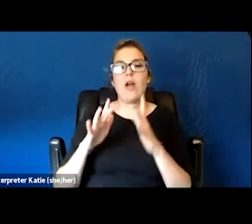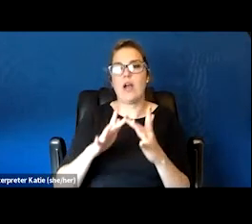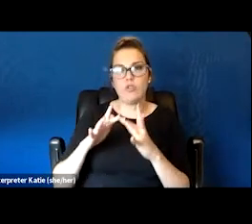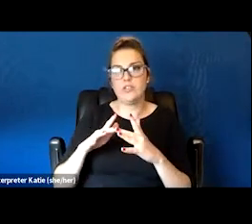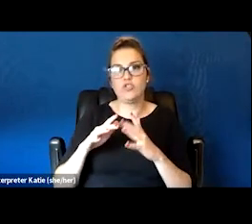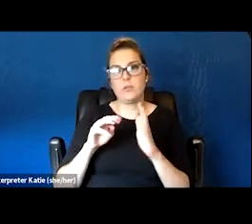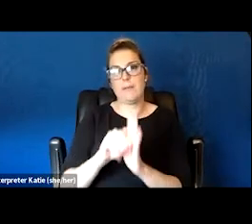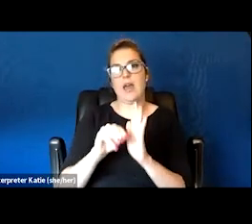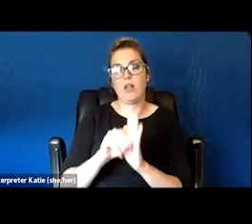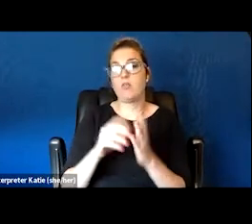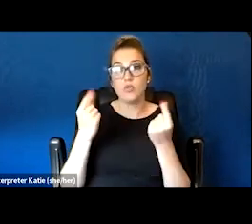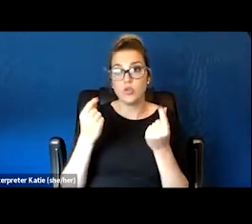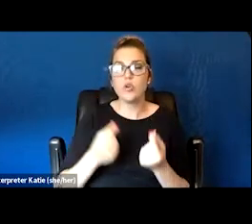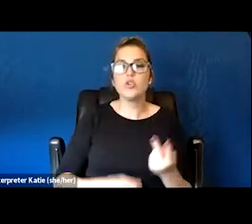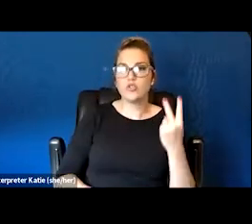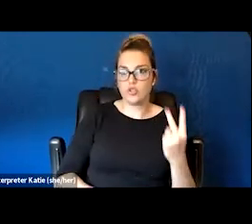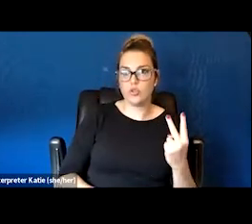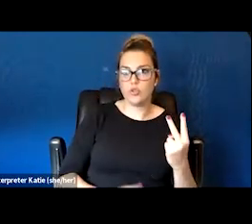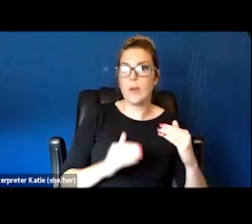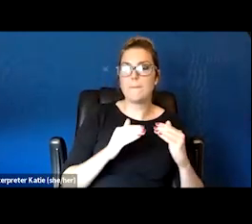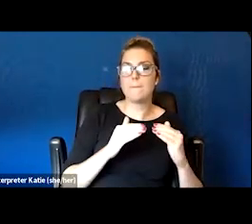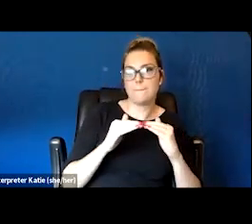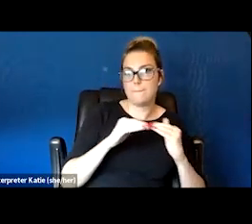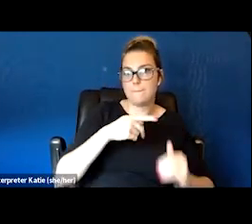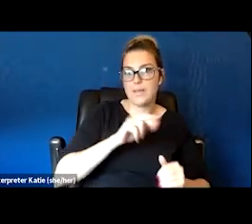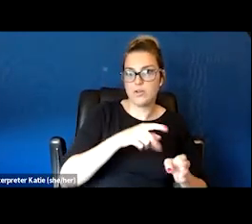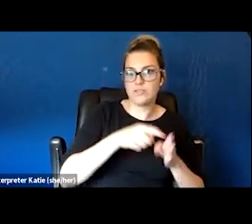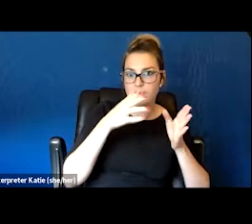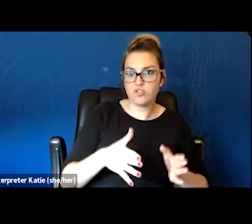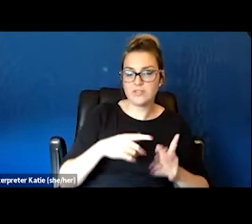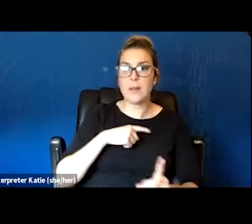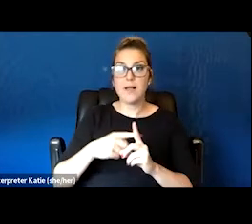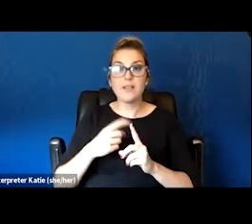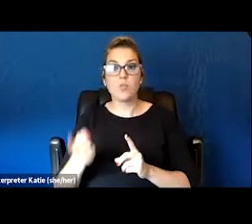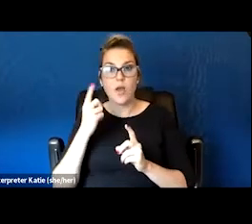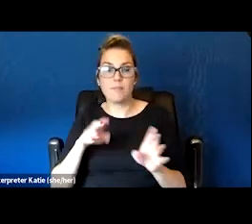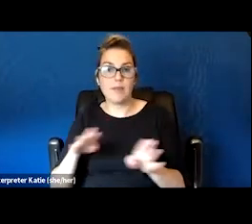and we're adding one clinician to go out into the field and be able to provide those assessments to folks.